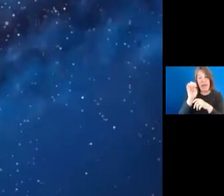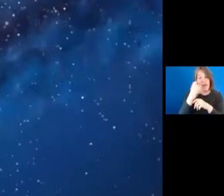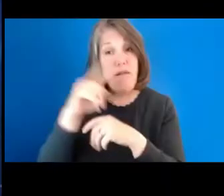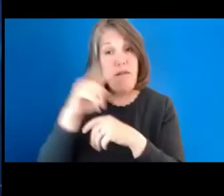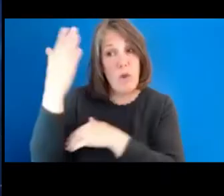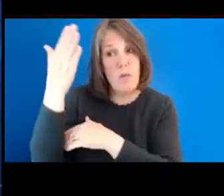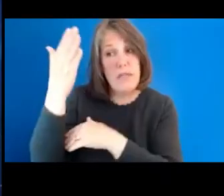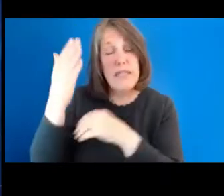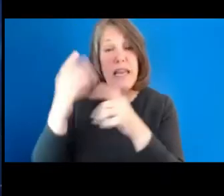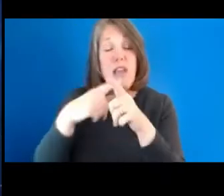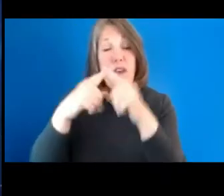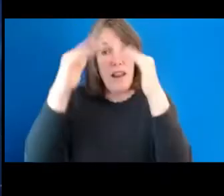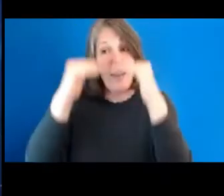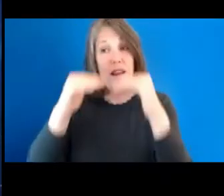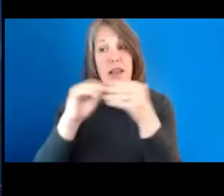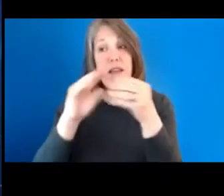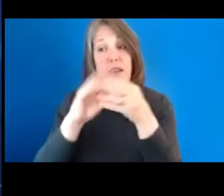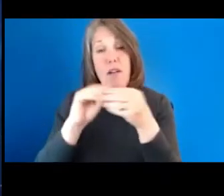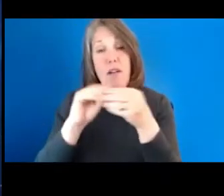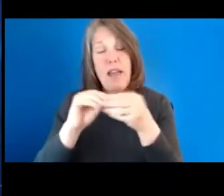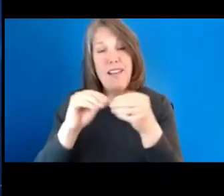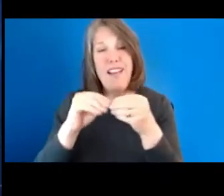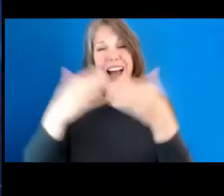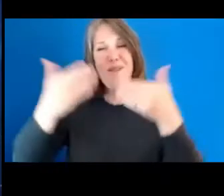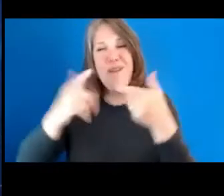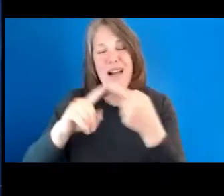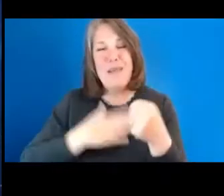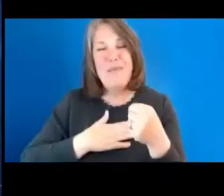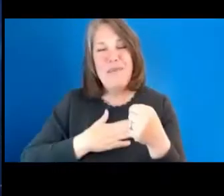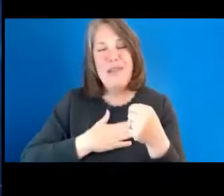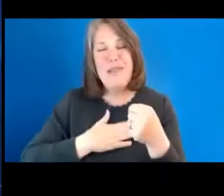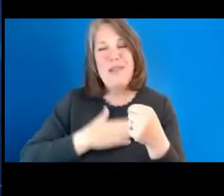and here's the narration. 16:36:58 >> SPEAKER: Father child interaction